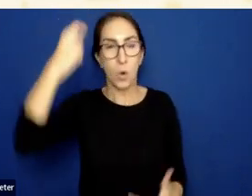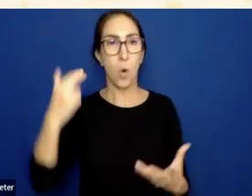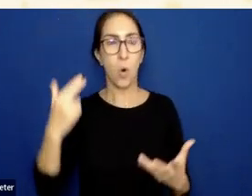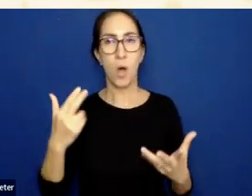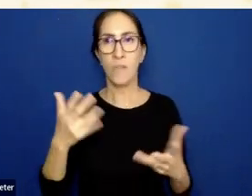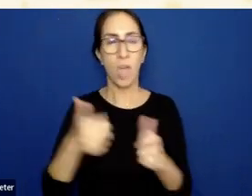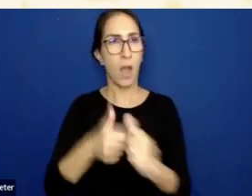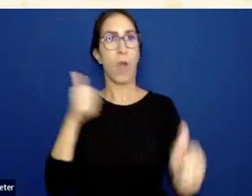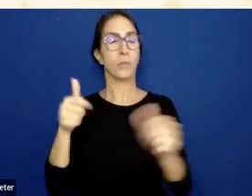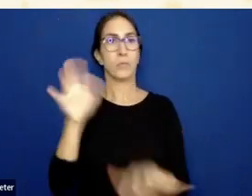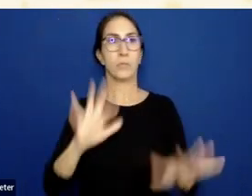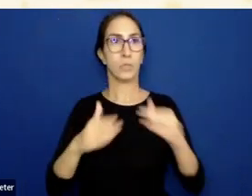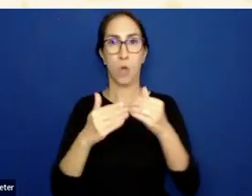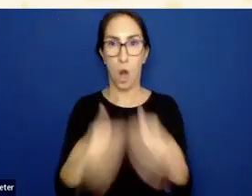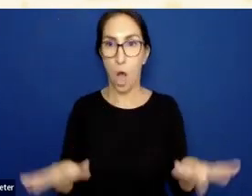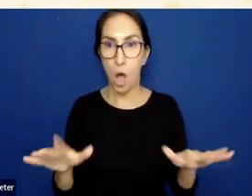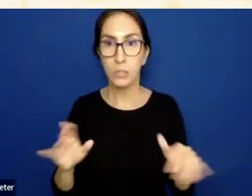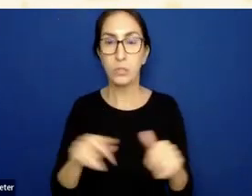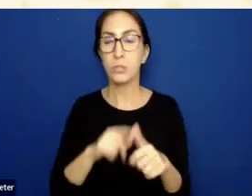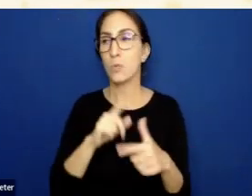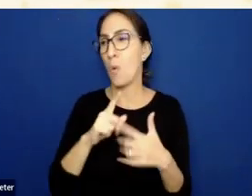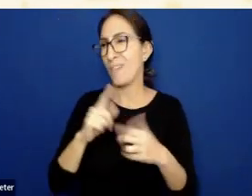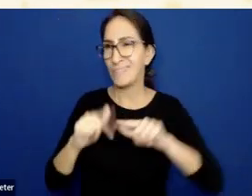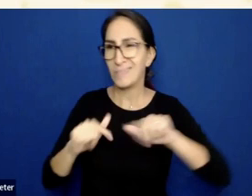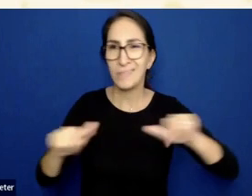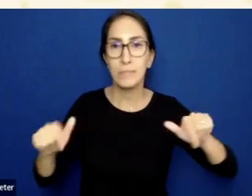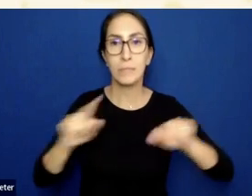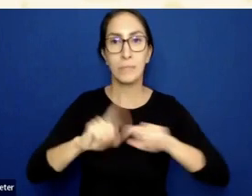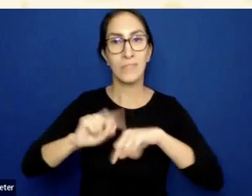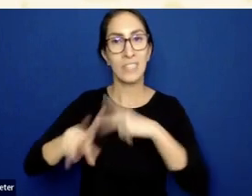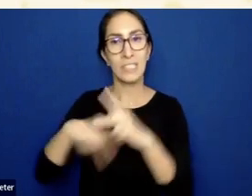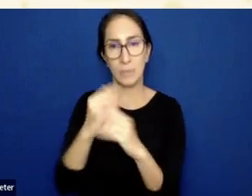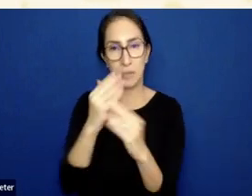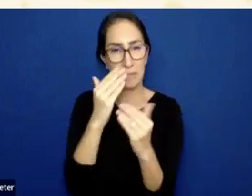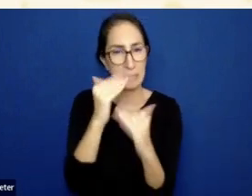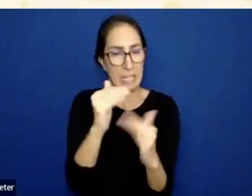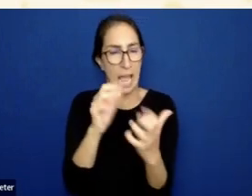And, of course, some types of restrictions of participation; for example, physical space.